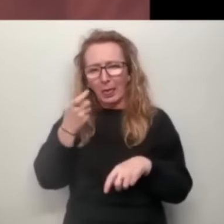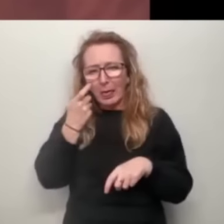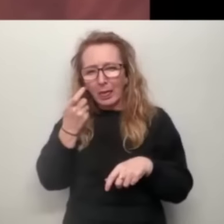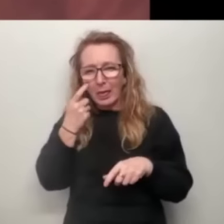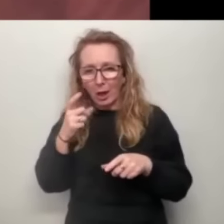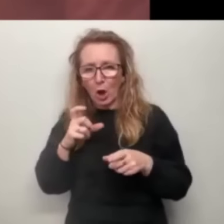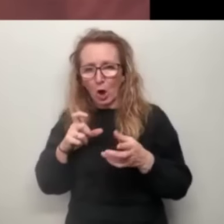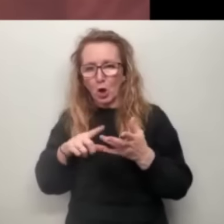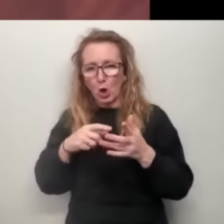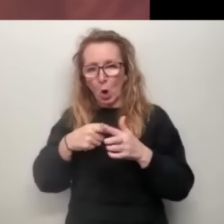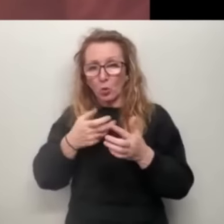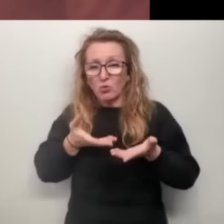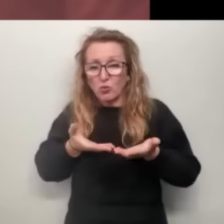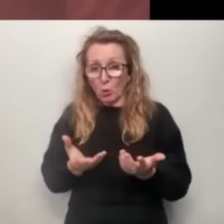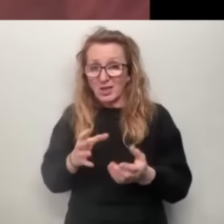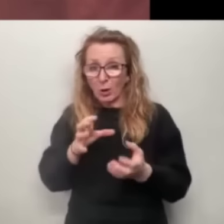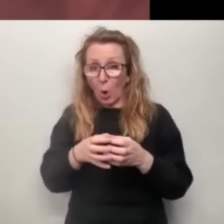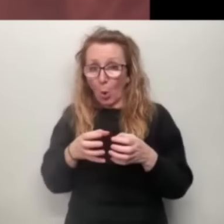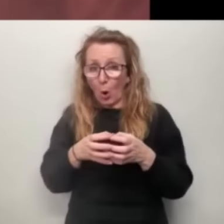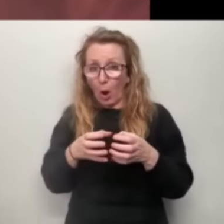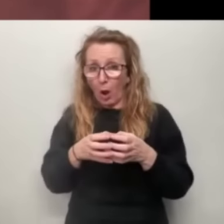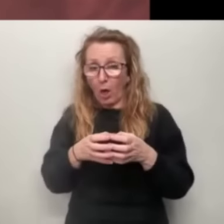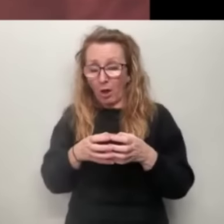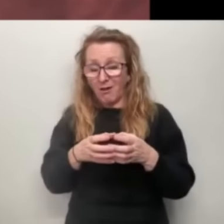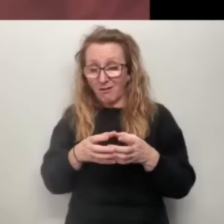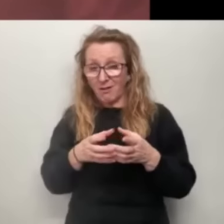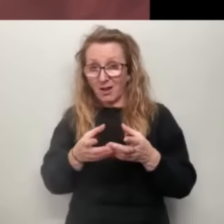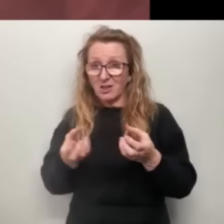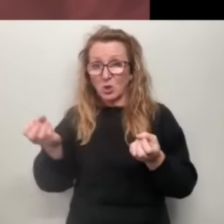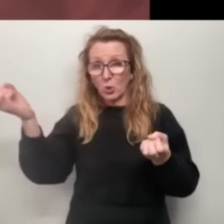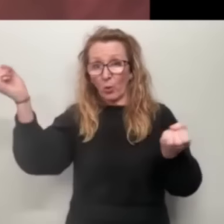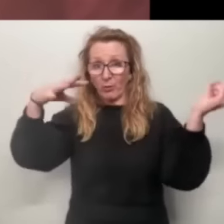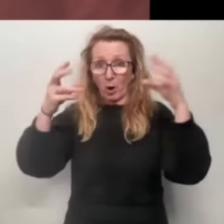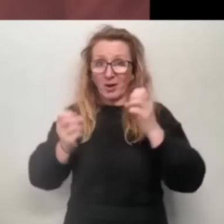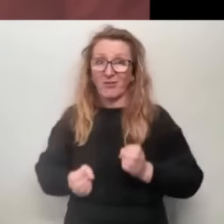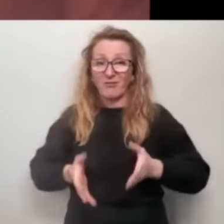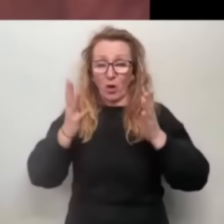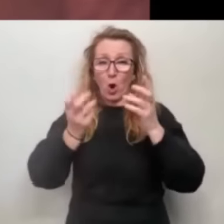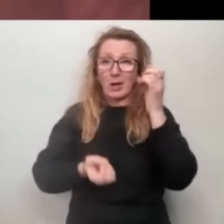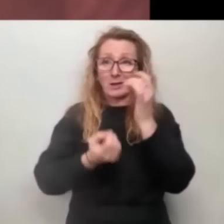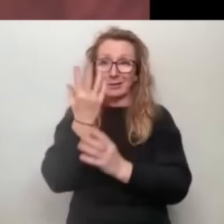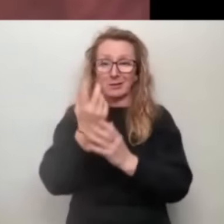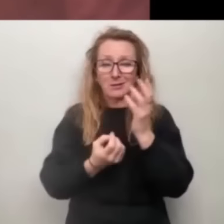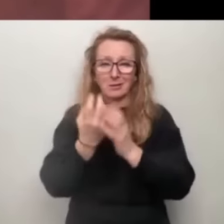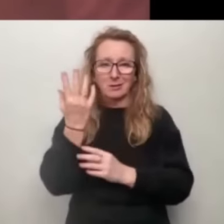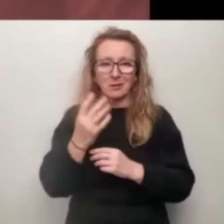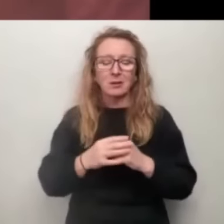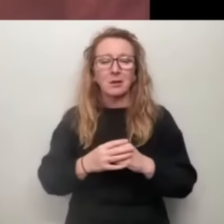which is roasted coal as a fuel for his furnaces. This had been attempted previously by other,